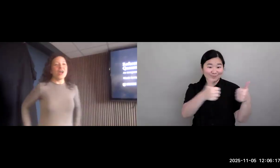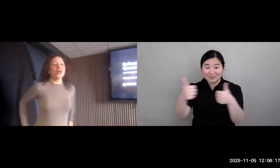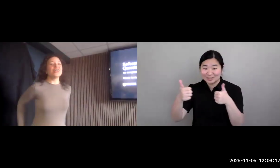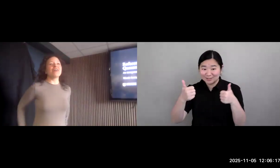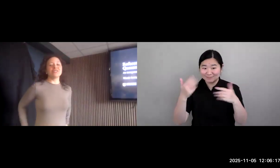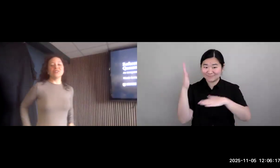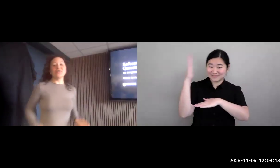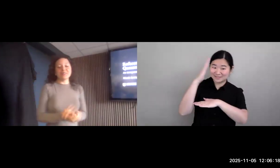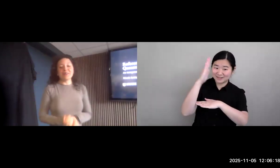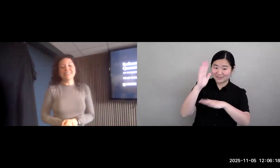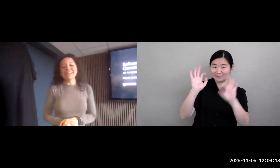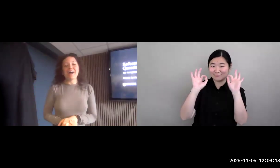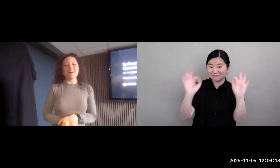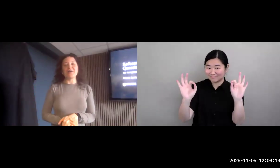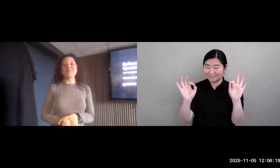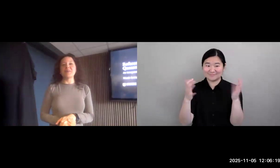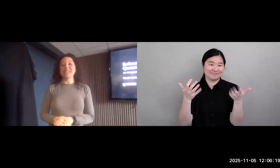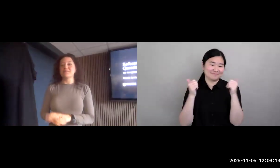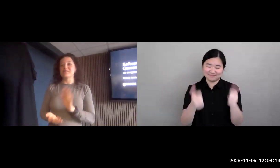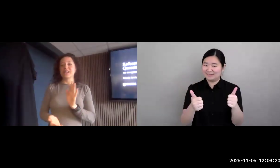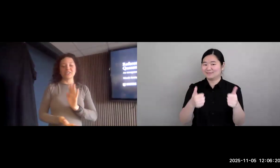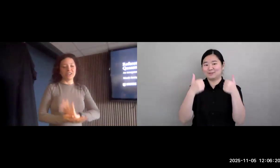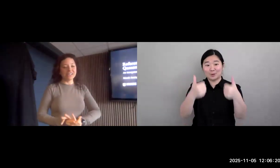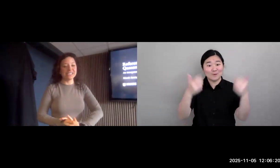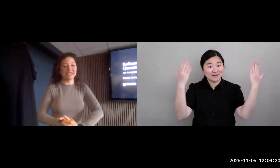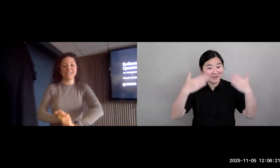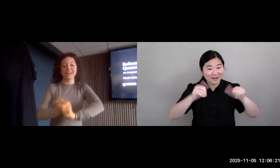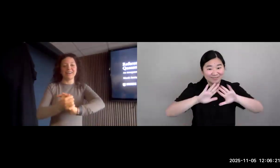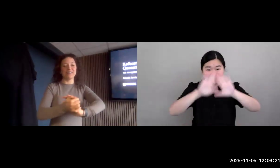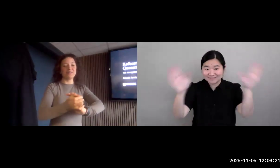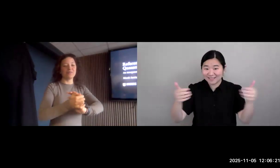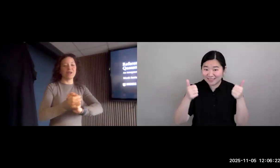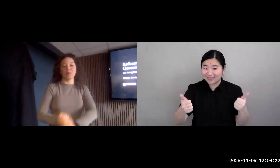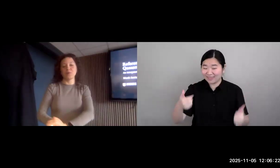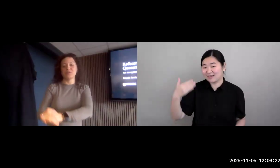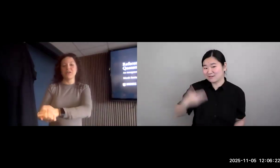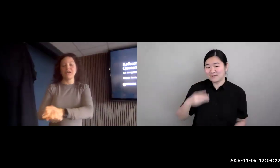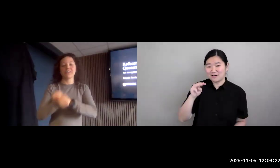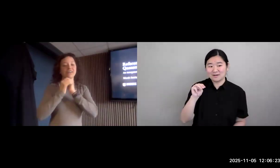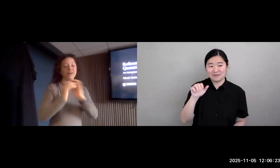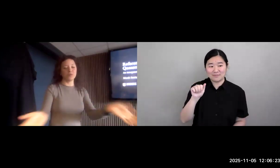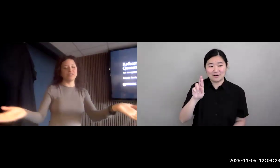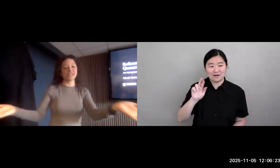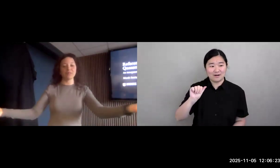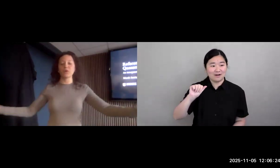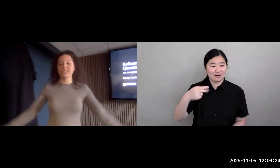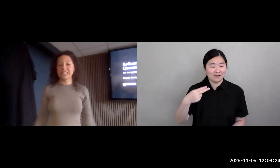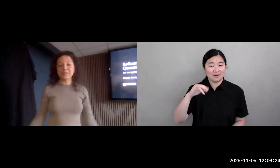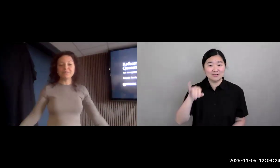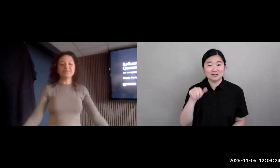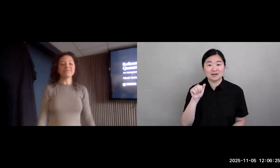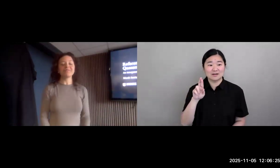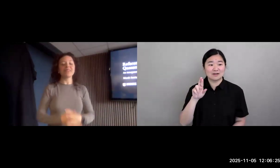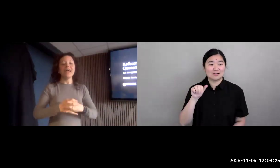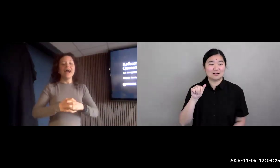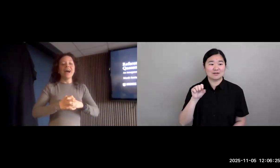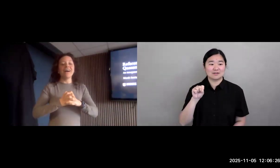Good afternoon, everyone. My name is Marah Jaraisy. I'm a postdoc with the Signmorph team.